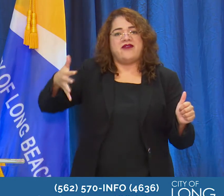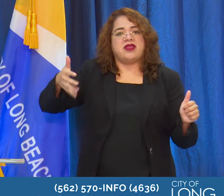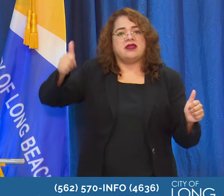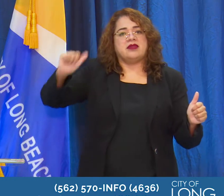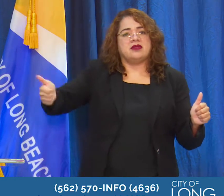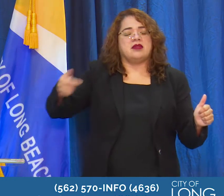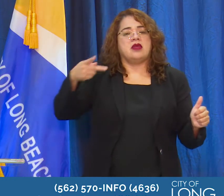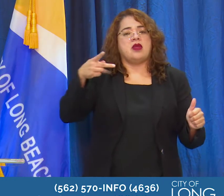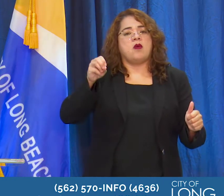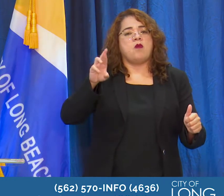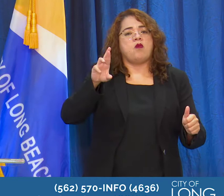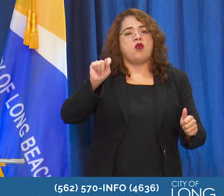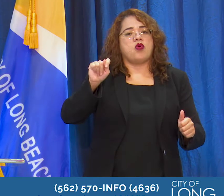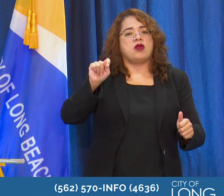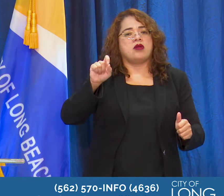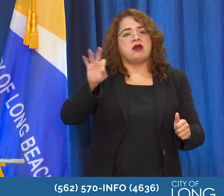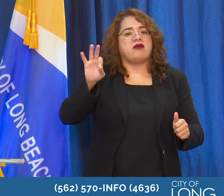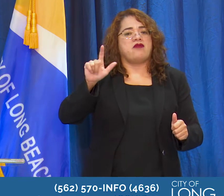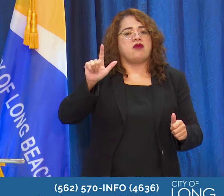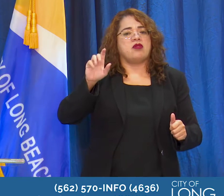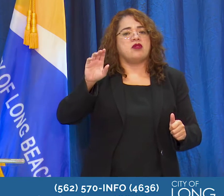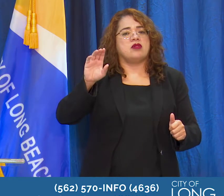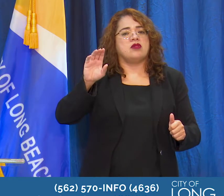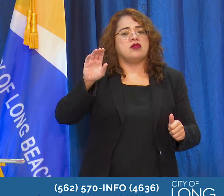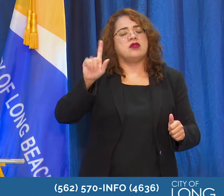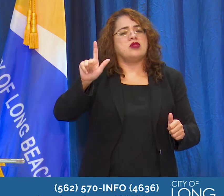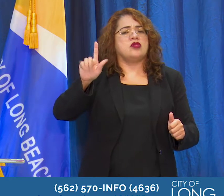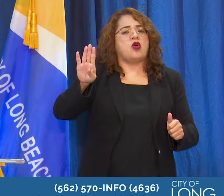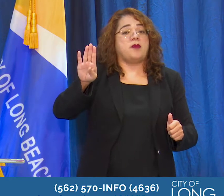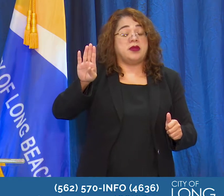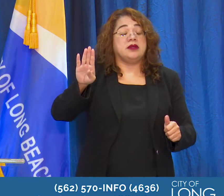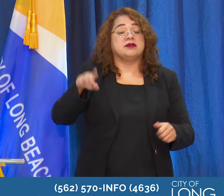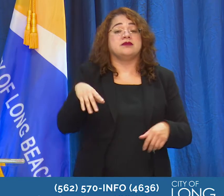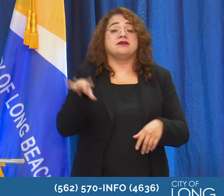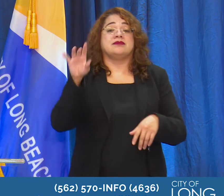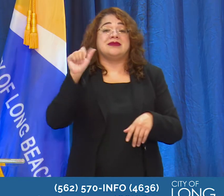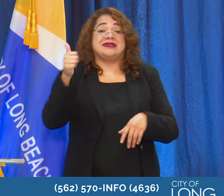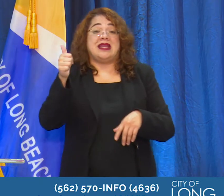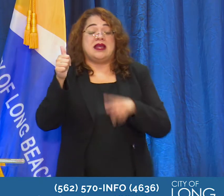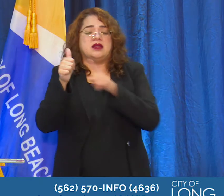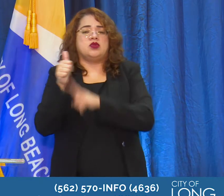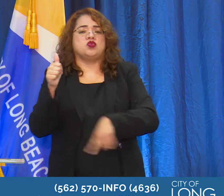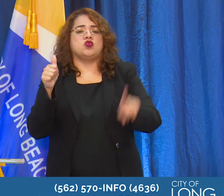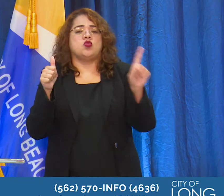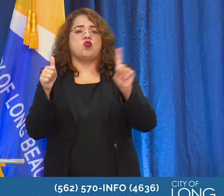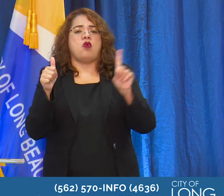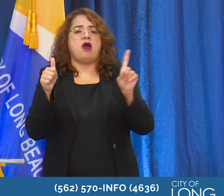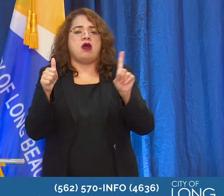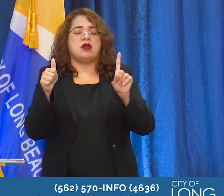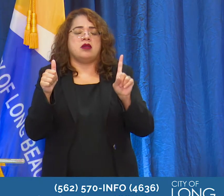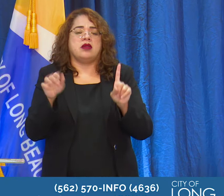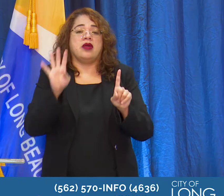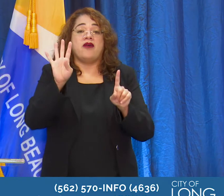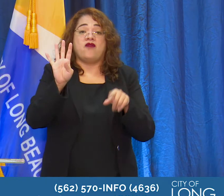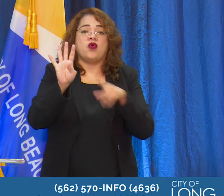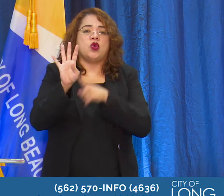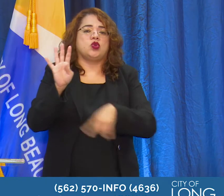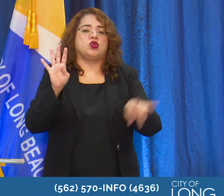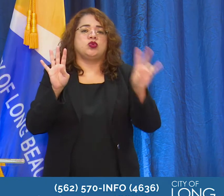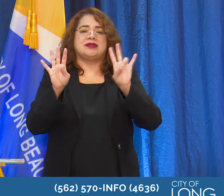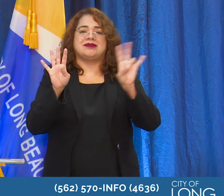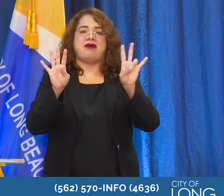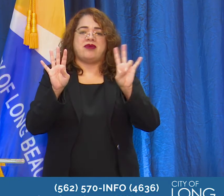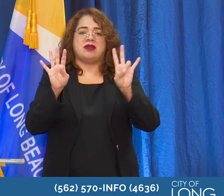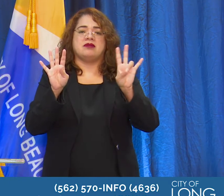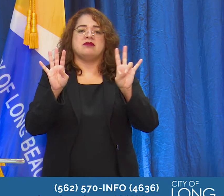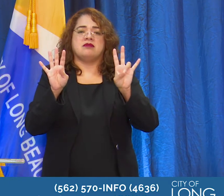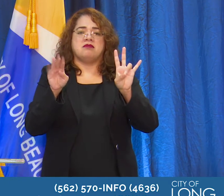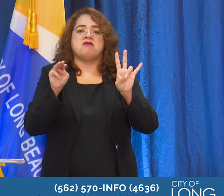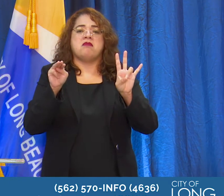Beach. The site is now open on weekdays from 10 a.m. to 1 p.m. and 4 p.m. to 7 p.m.